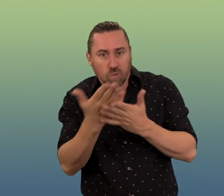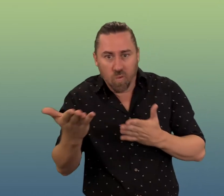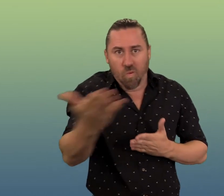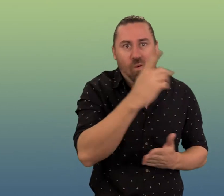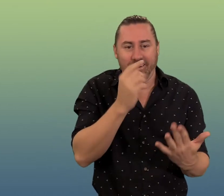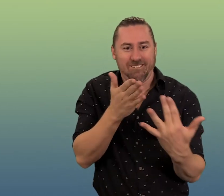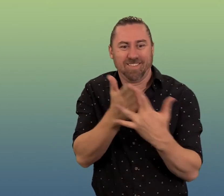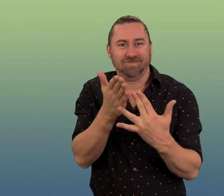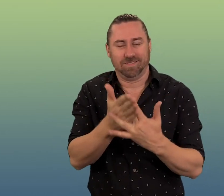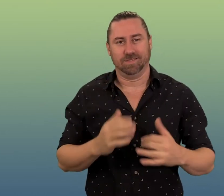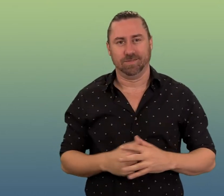accessible to everyone.